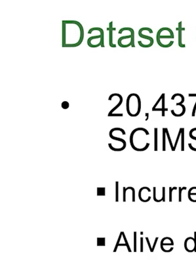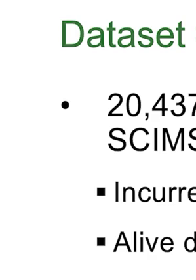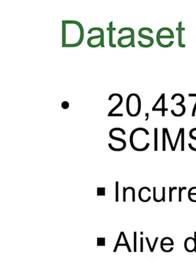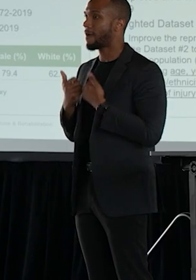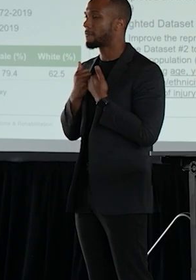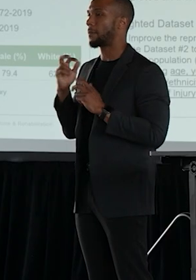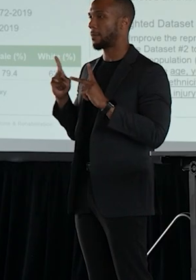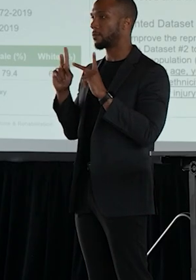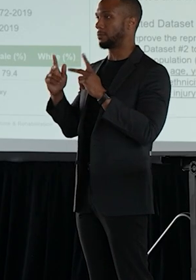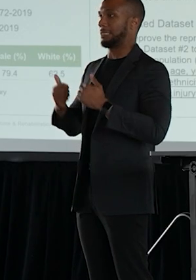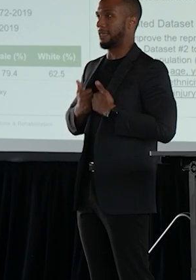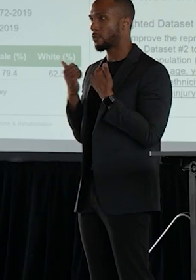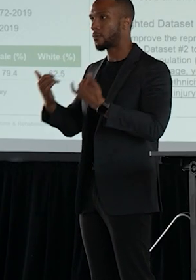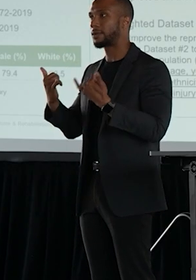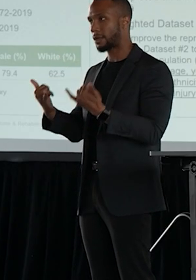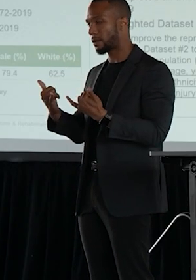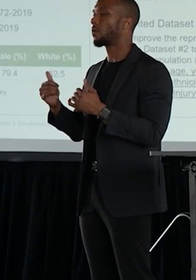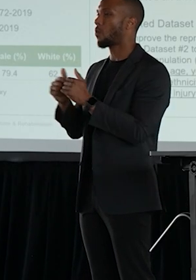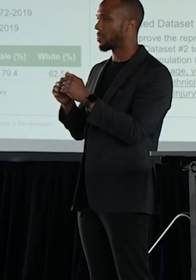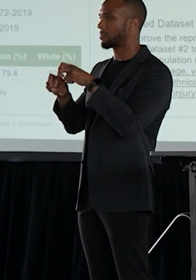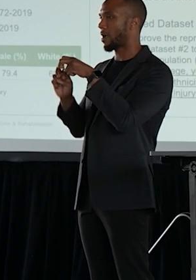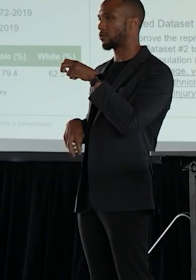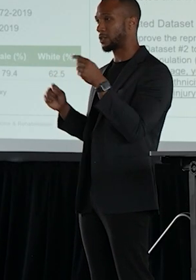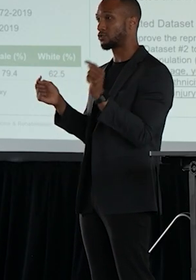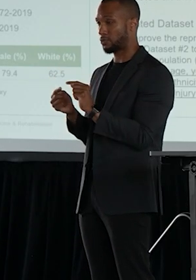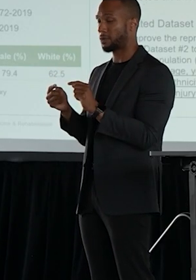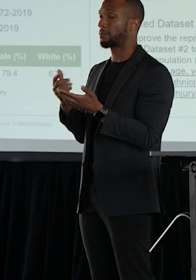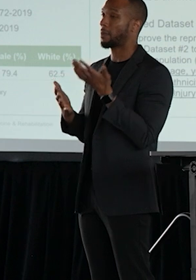currently living with spinal cord injury could be 30 years of